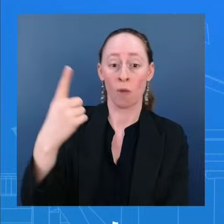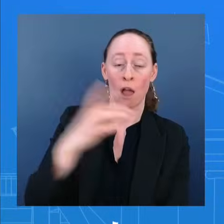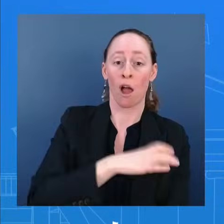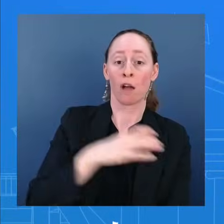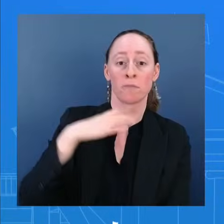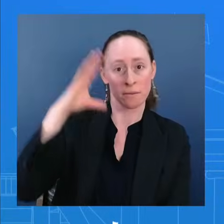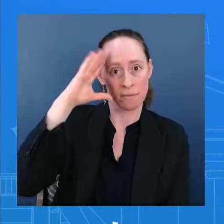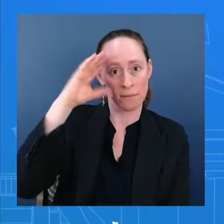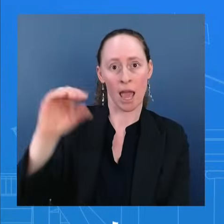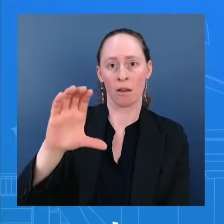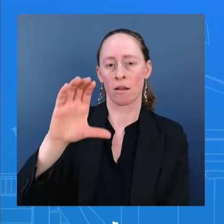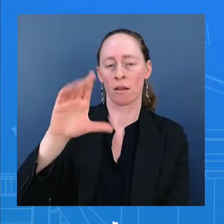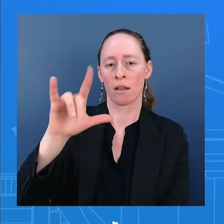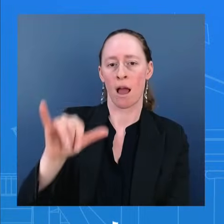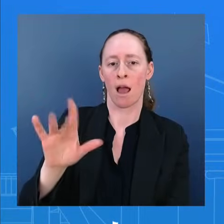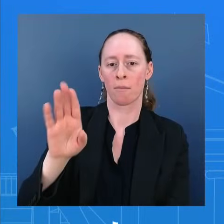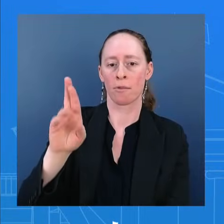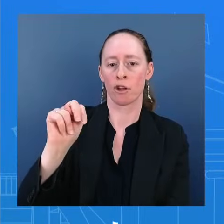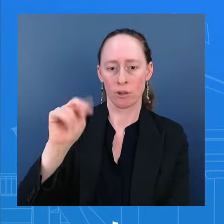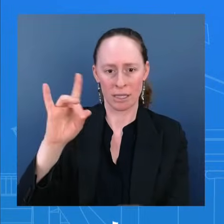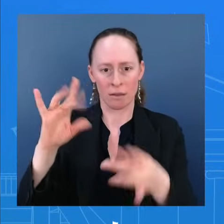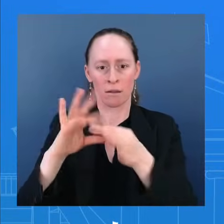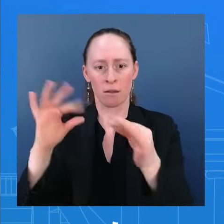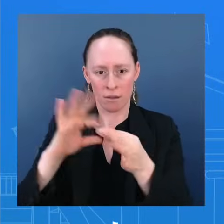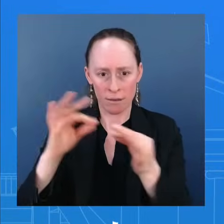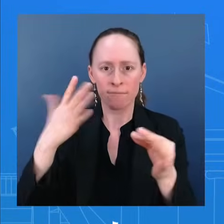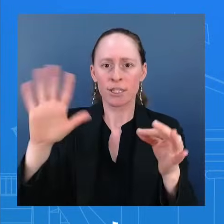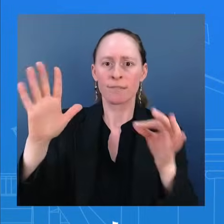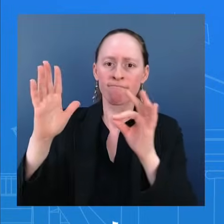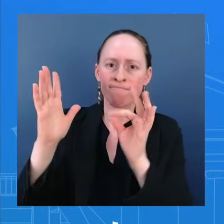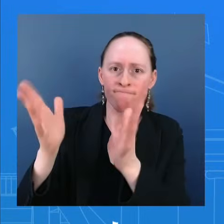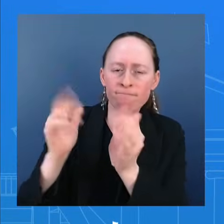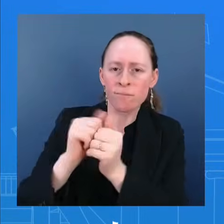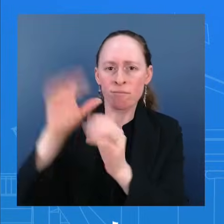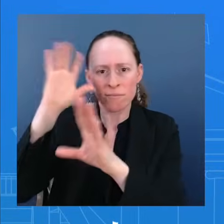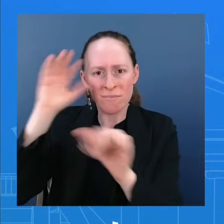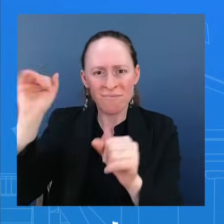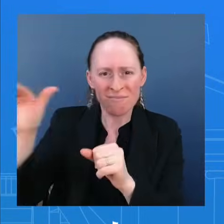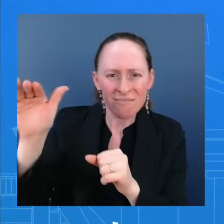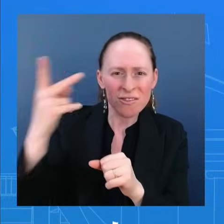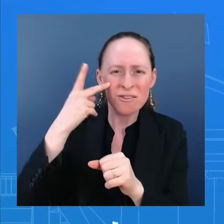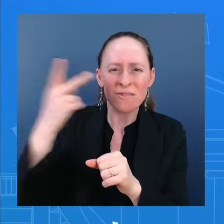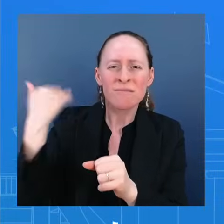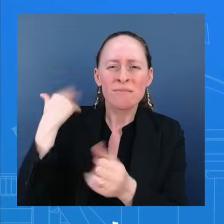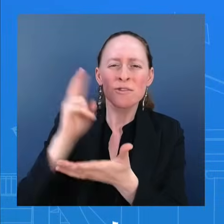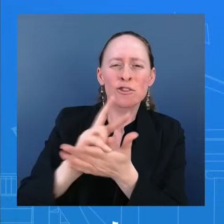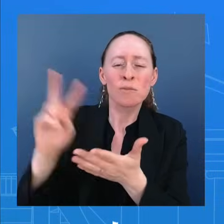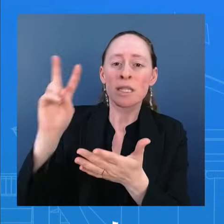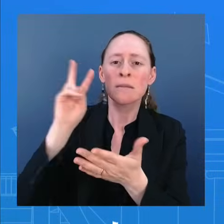in making this decision. And when he saw that Republicans weren't going to let up, when he s- --